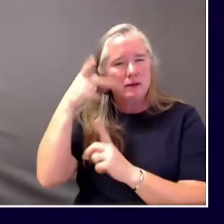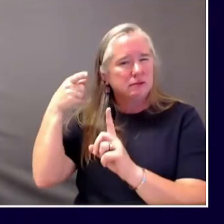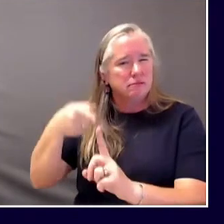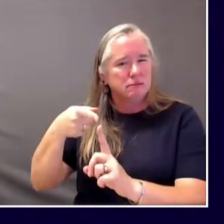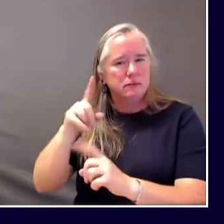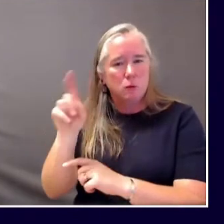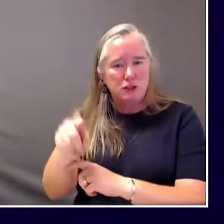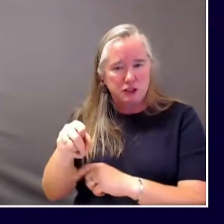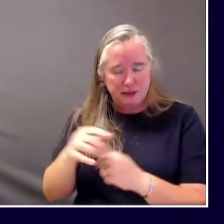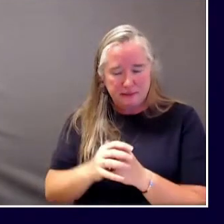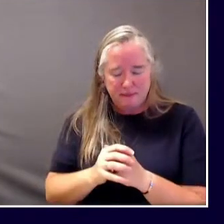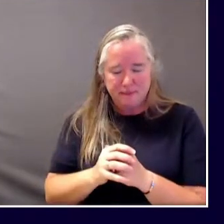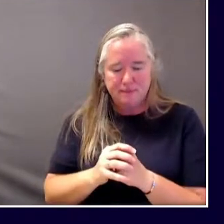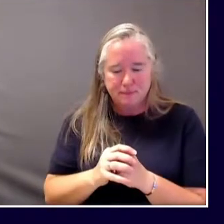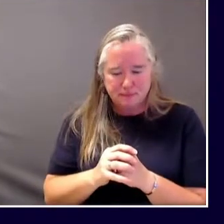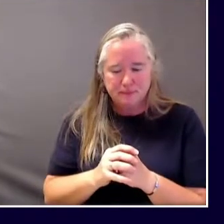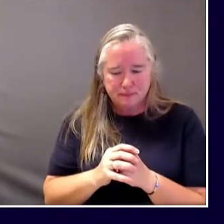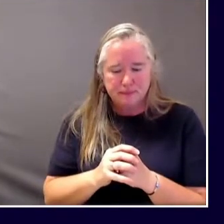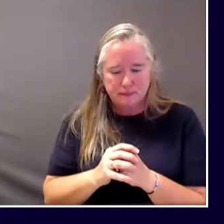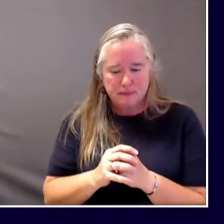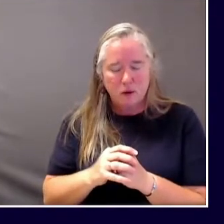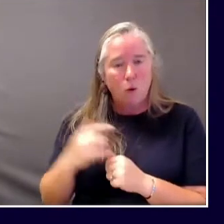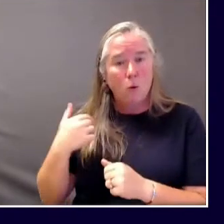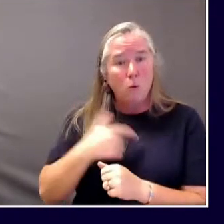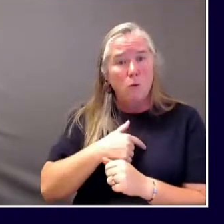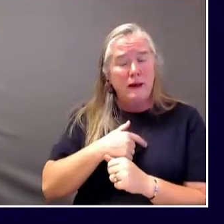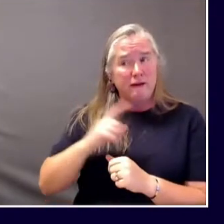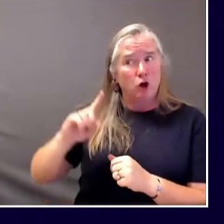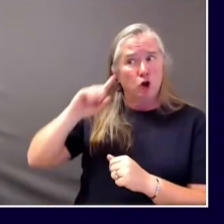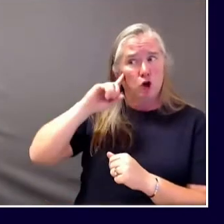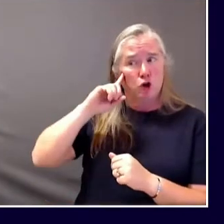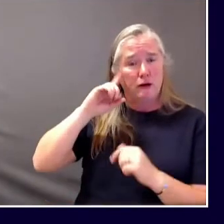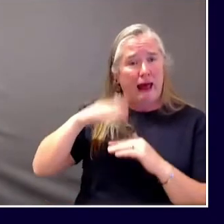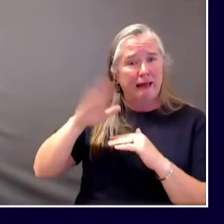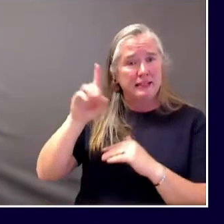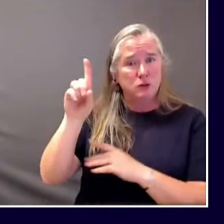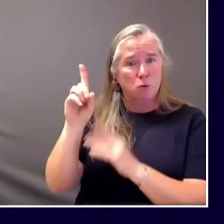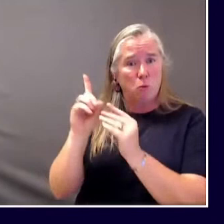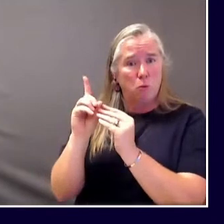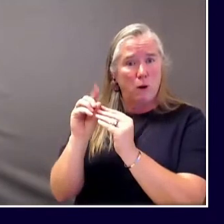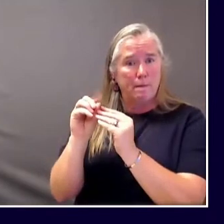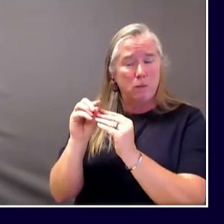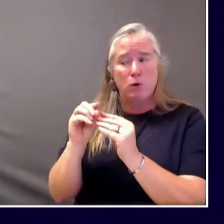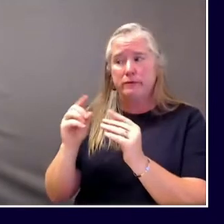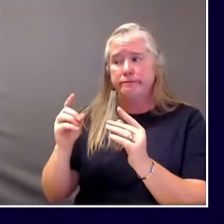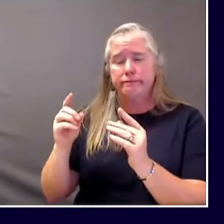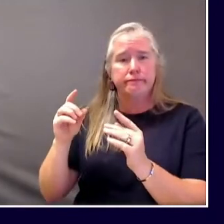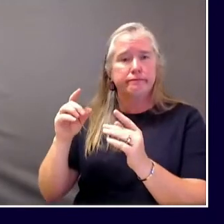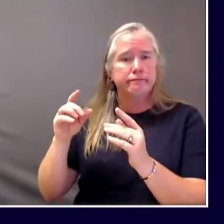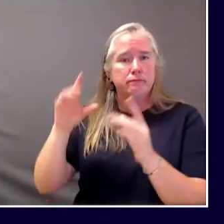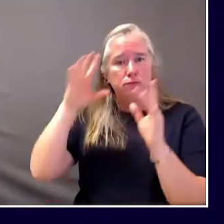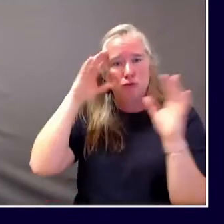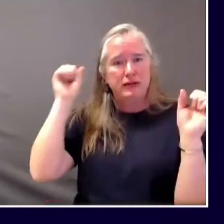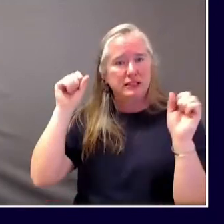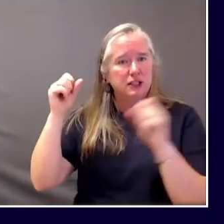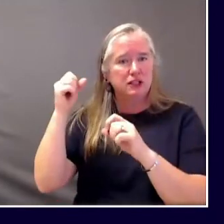that expecting at least one more